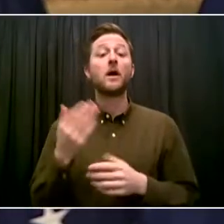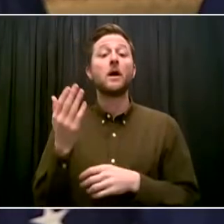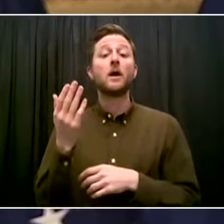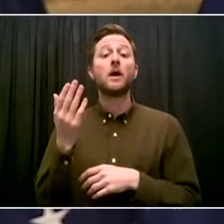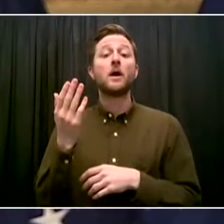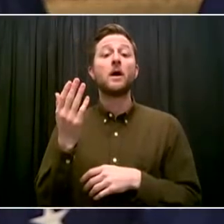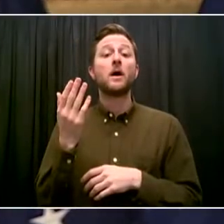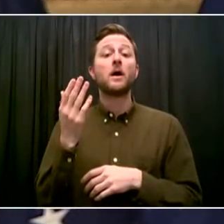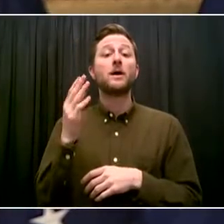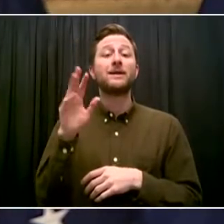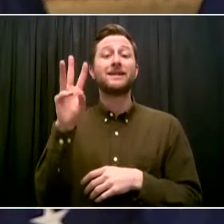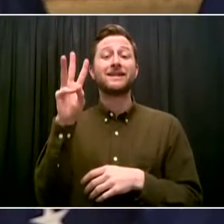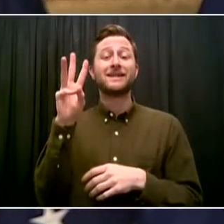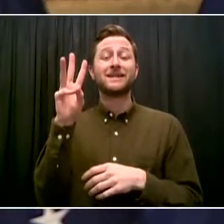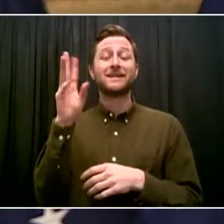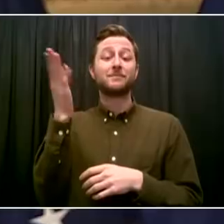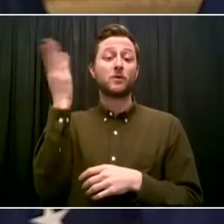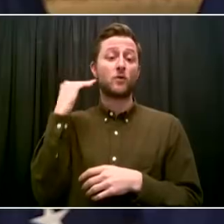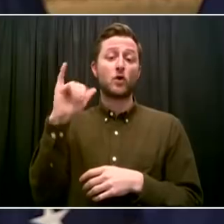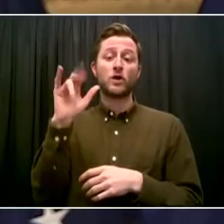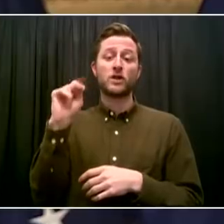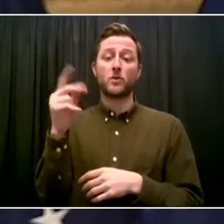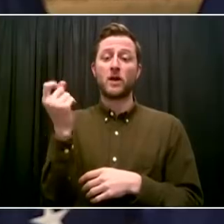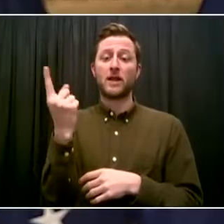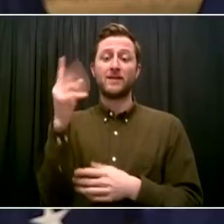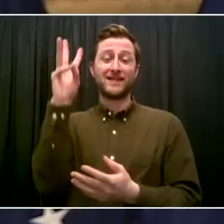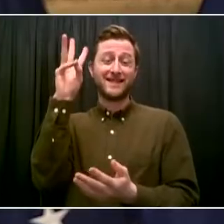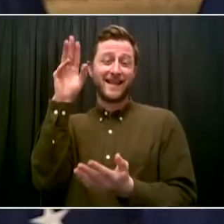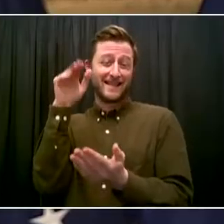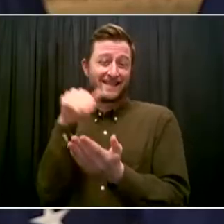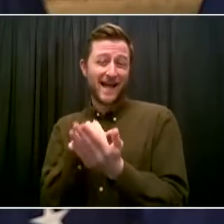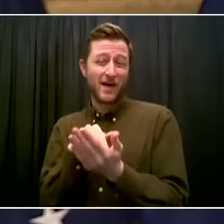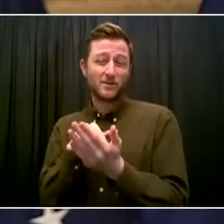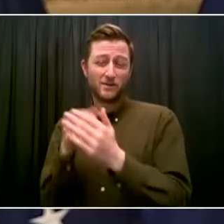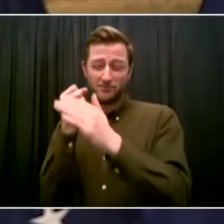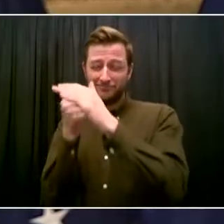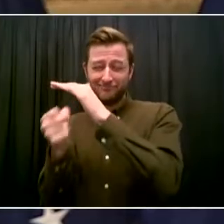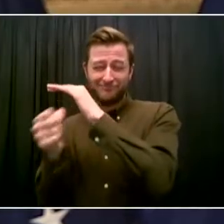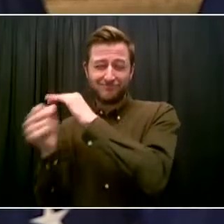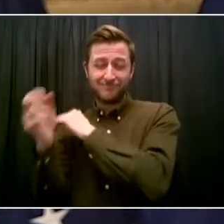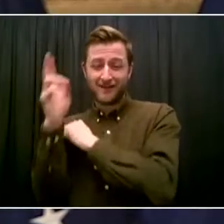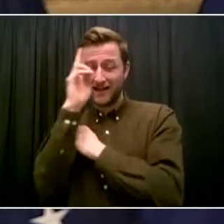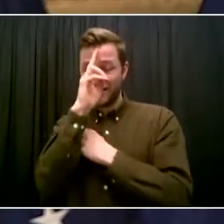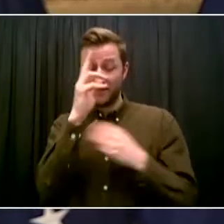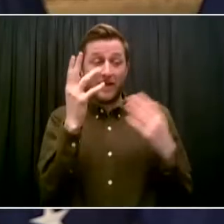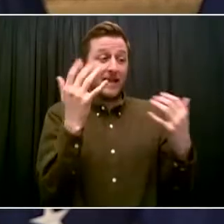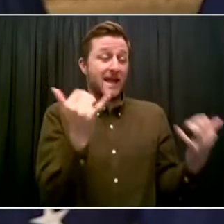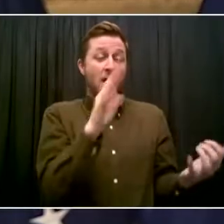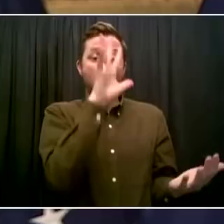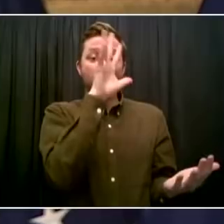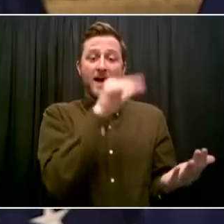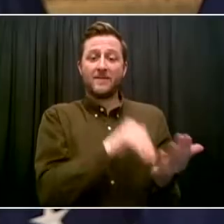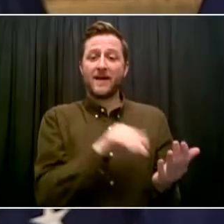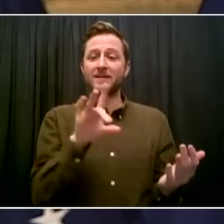IN JANUARY.